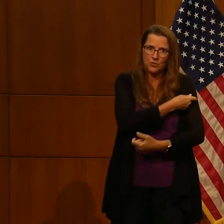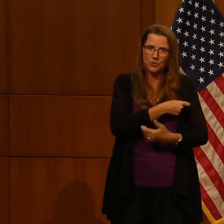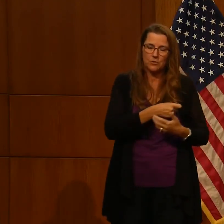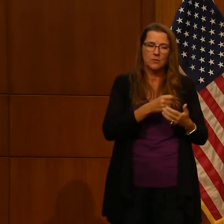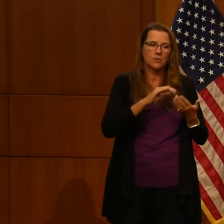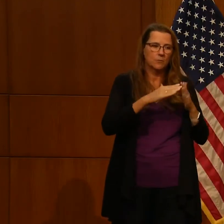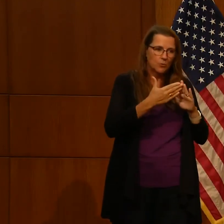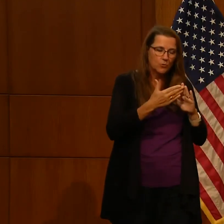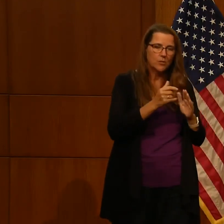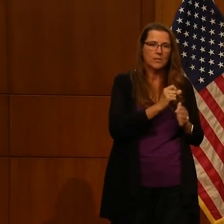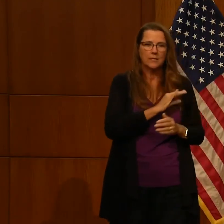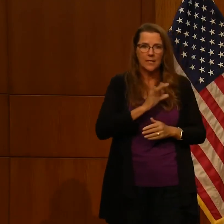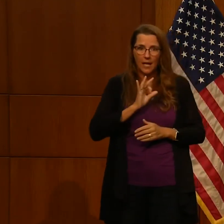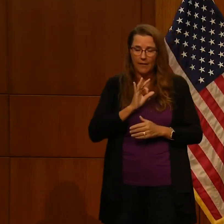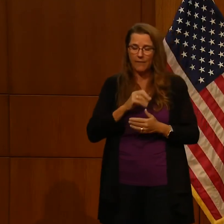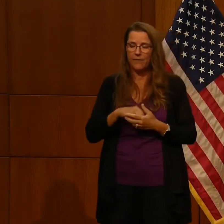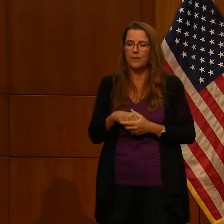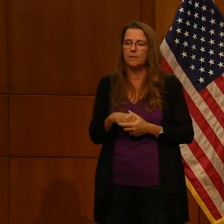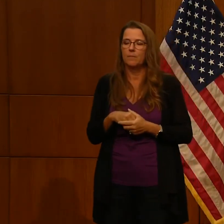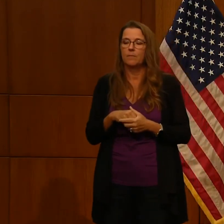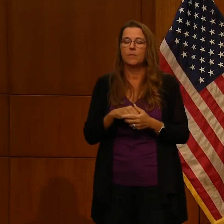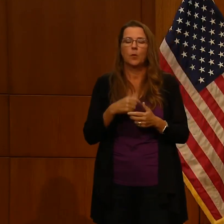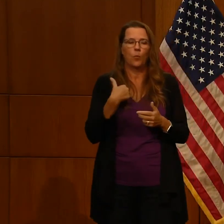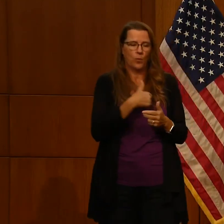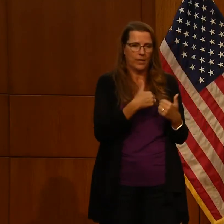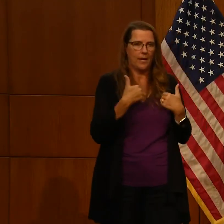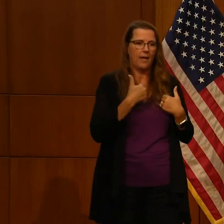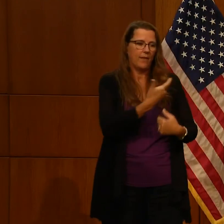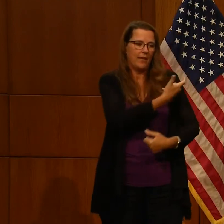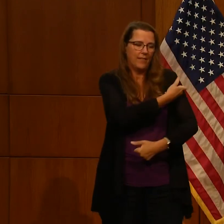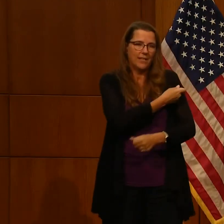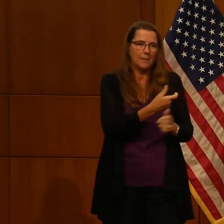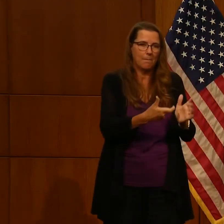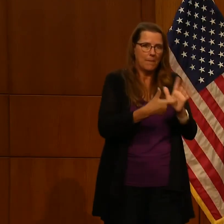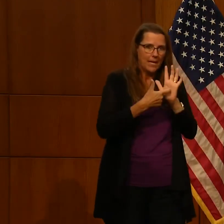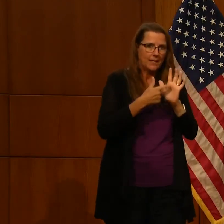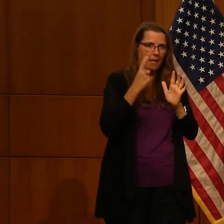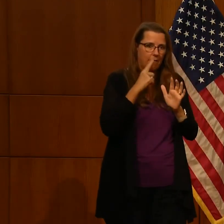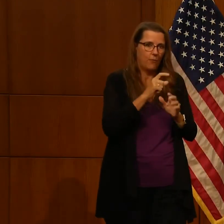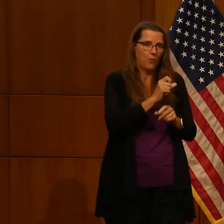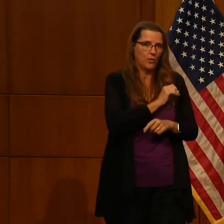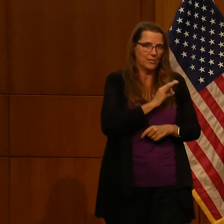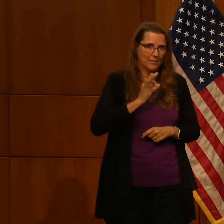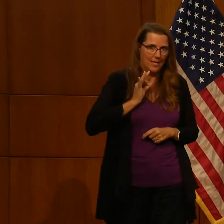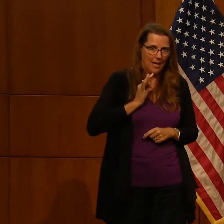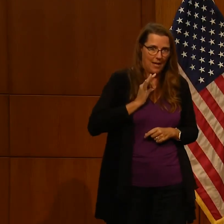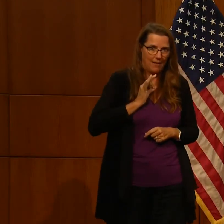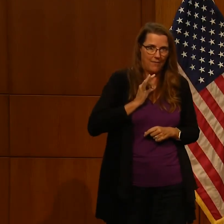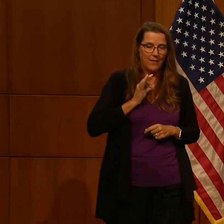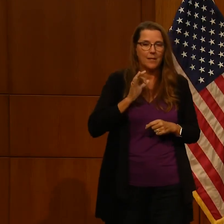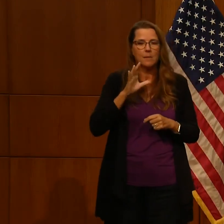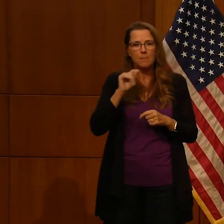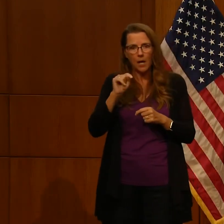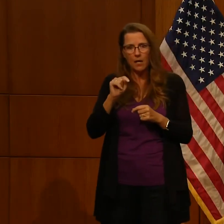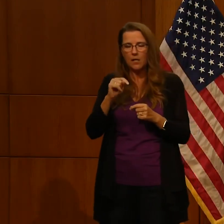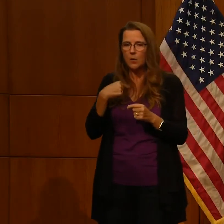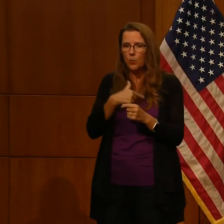COMMUNITY. WE HAVE A VACCINE